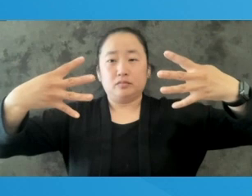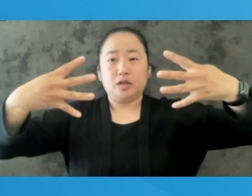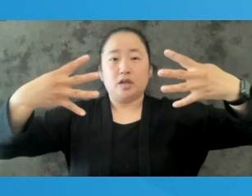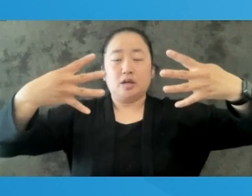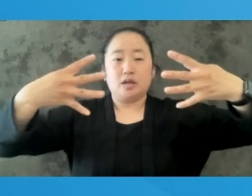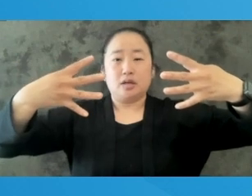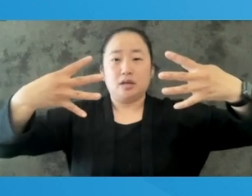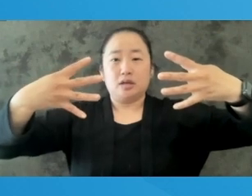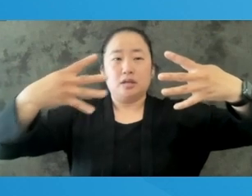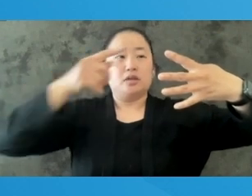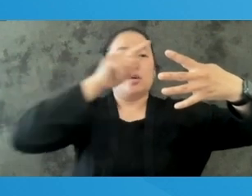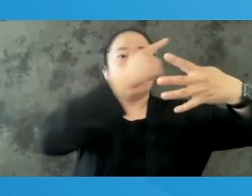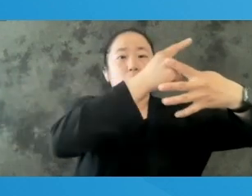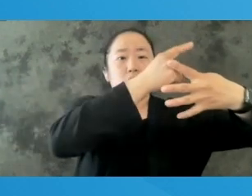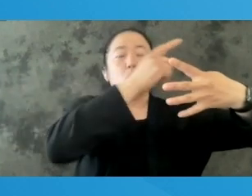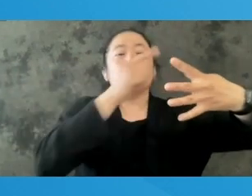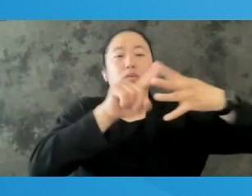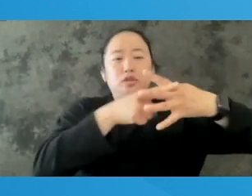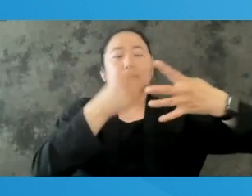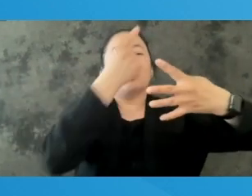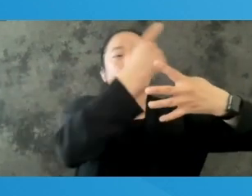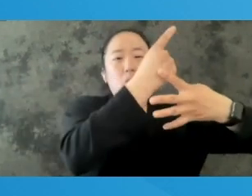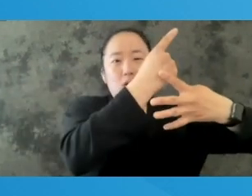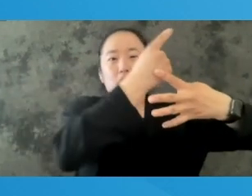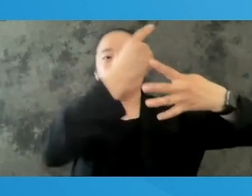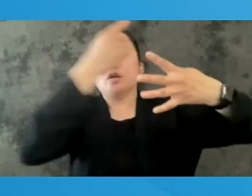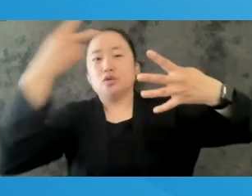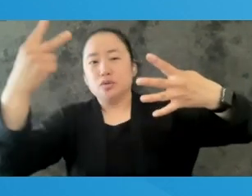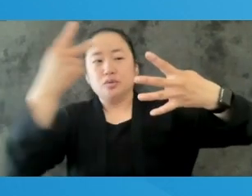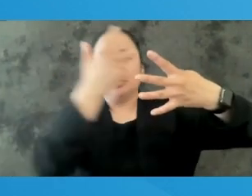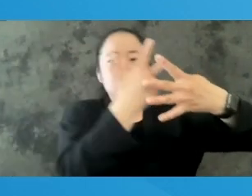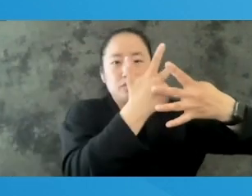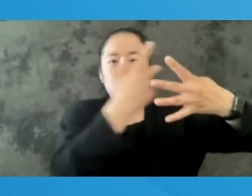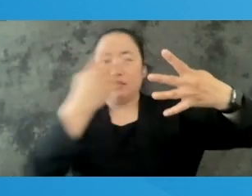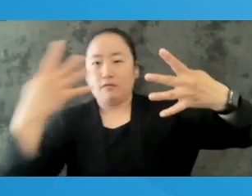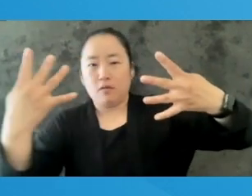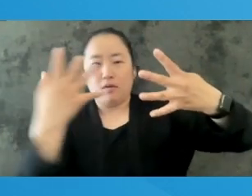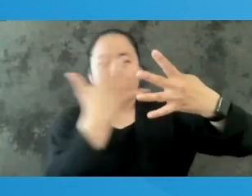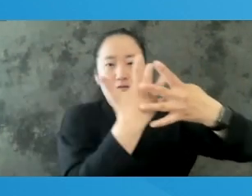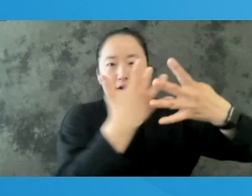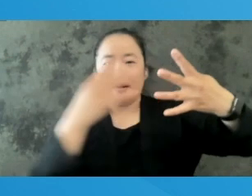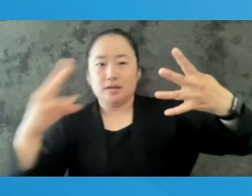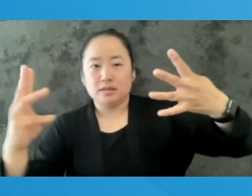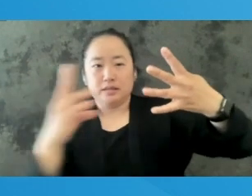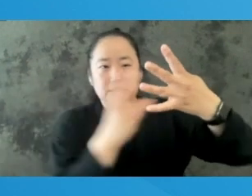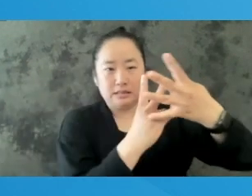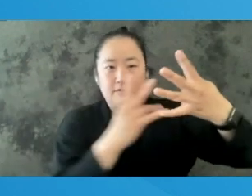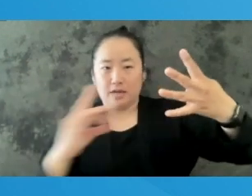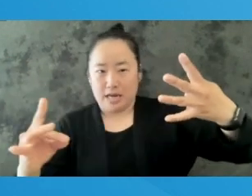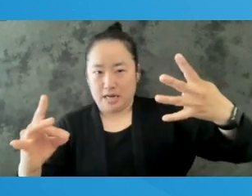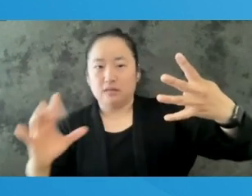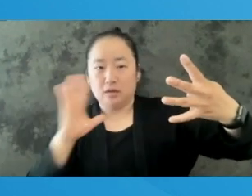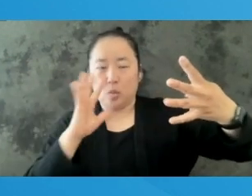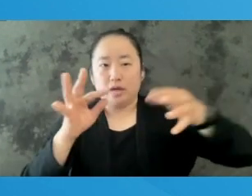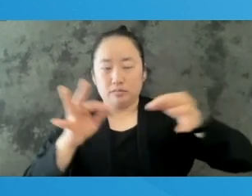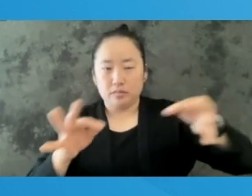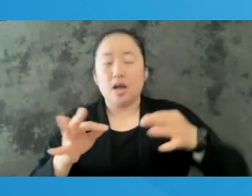to bottom. So, kind of like we're reading the pages of a book and I'll say them slowly and they'll be put into the chat as well.